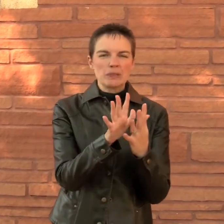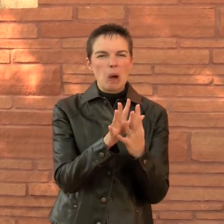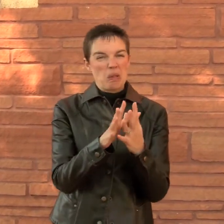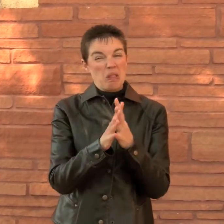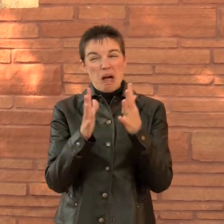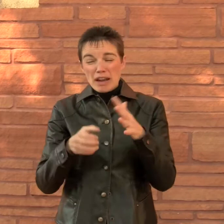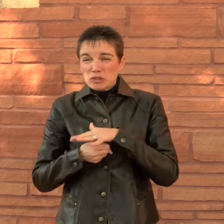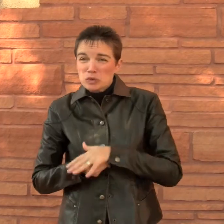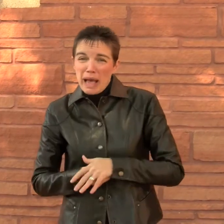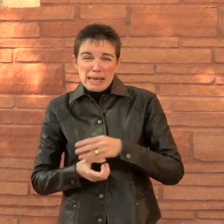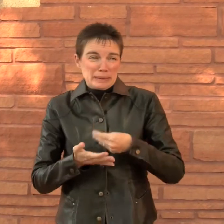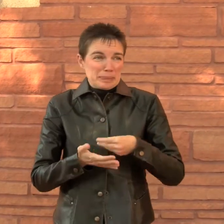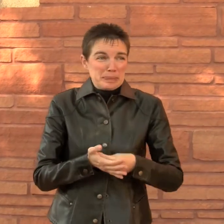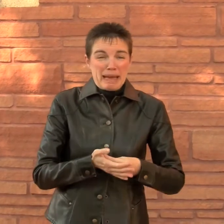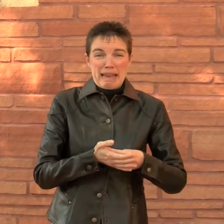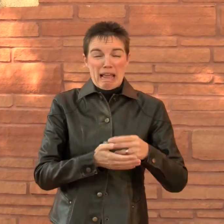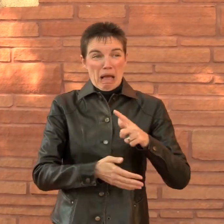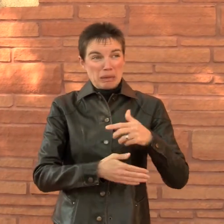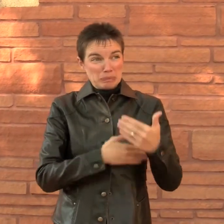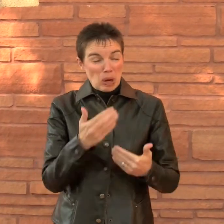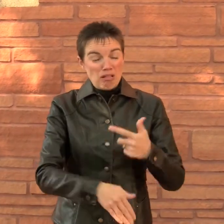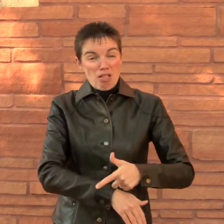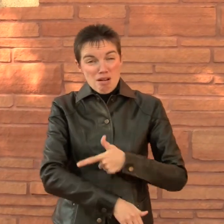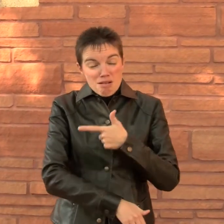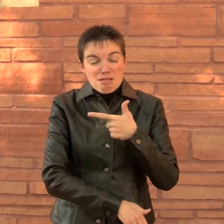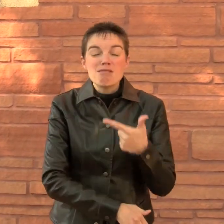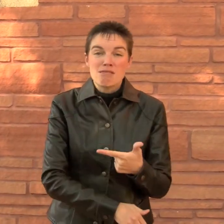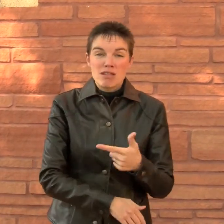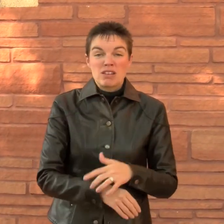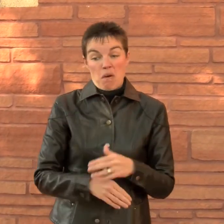So, lots of stress, lots of money, and the process is often lengthy.